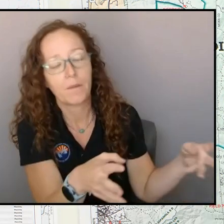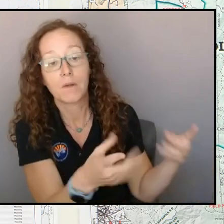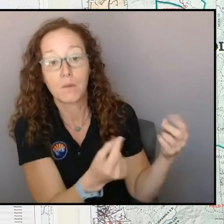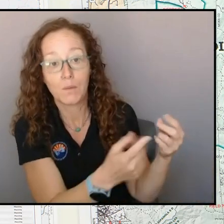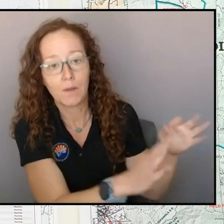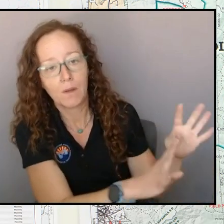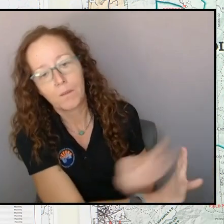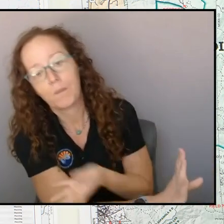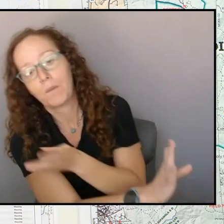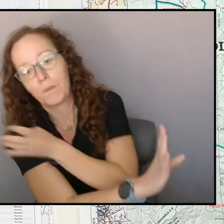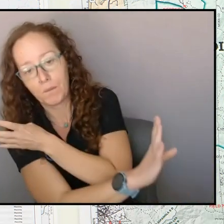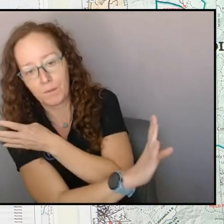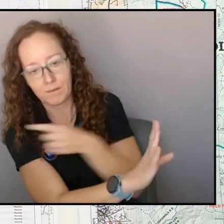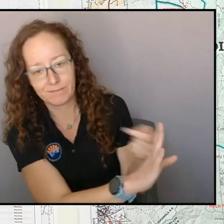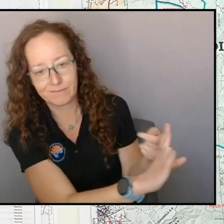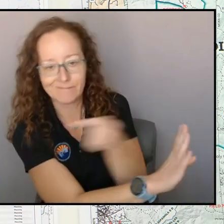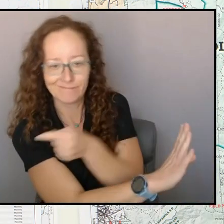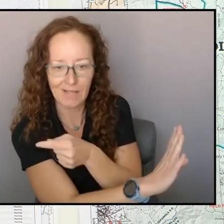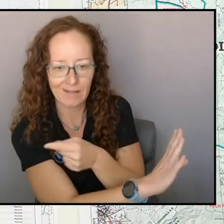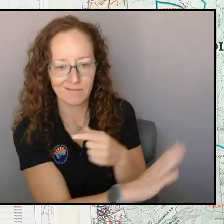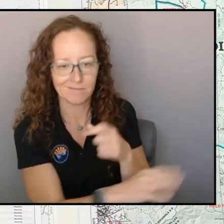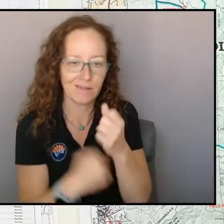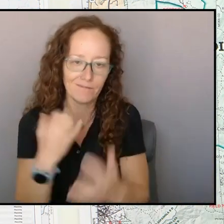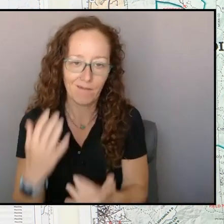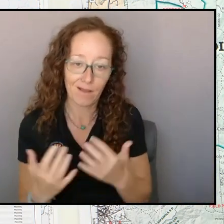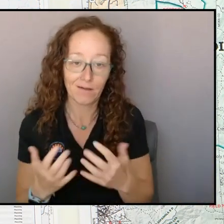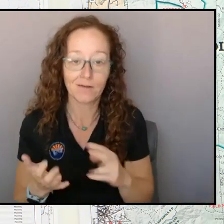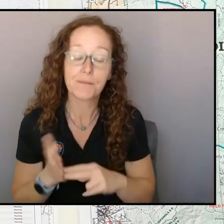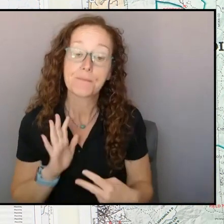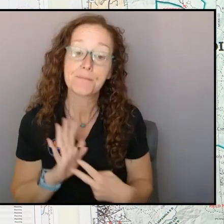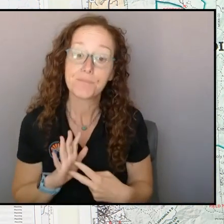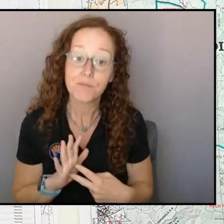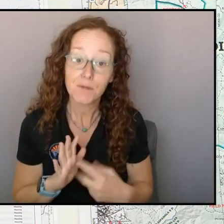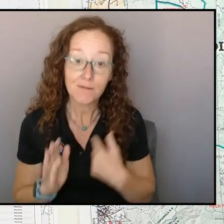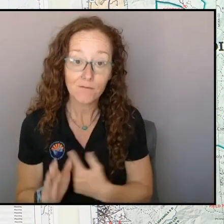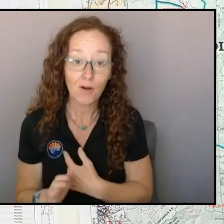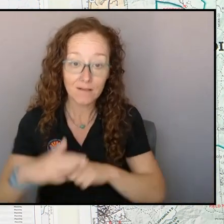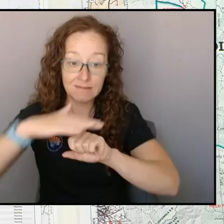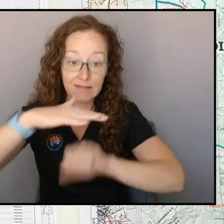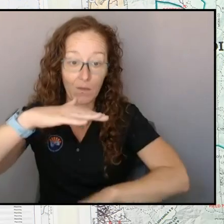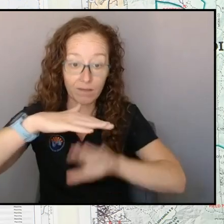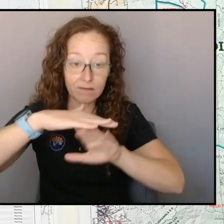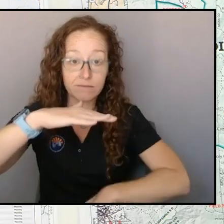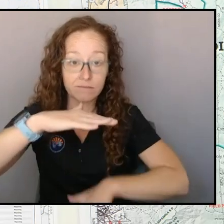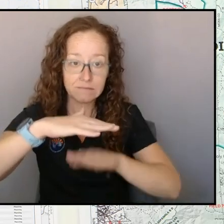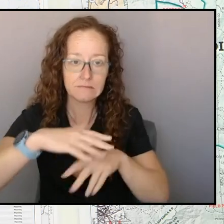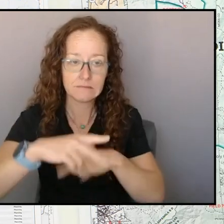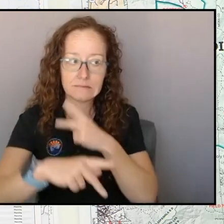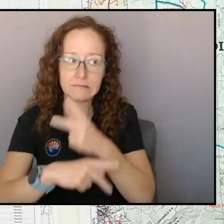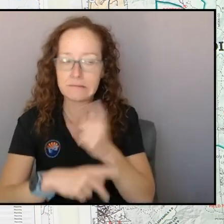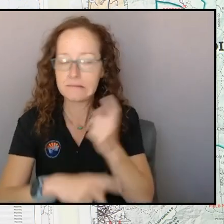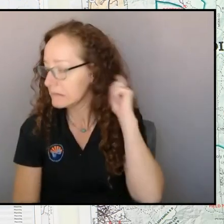it's a very important thing for us today on the South Zone to be sure that we're keeping in mind of that potential for those